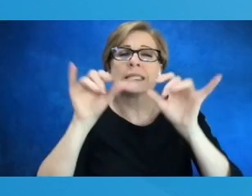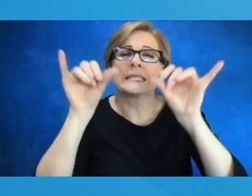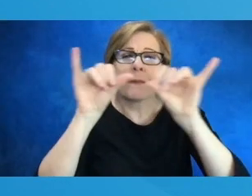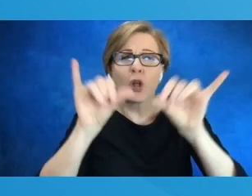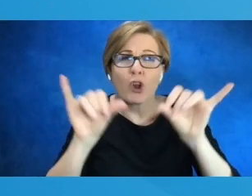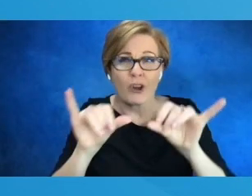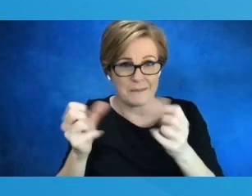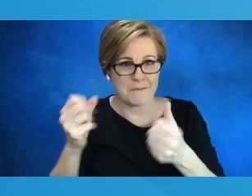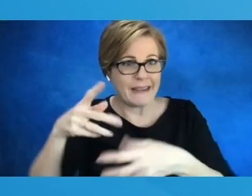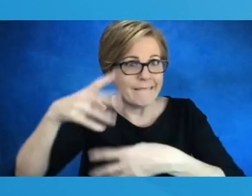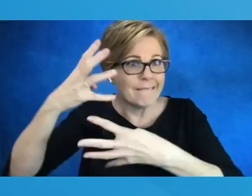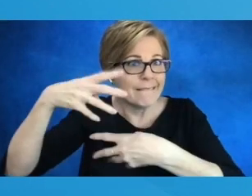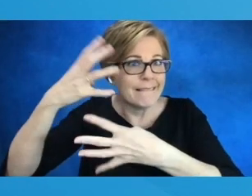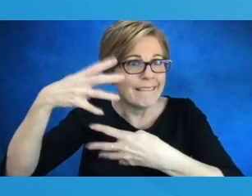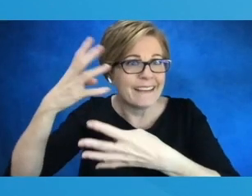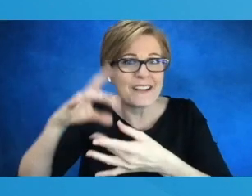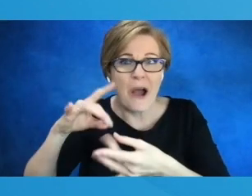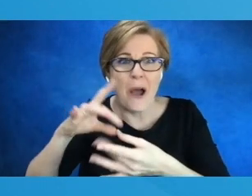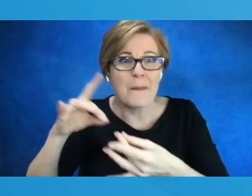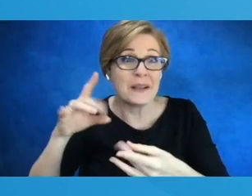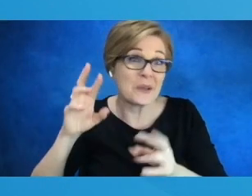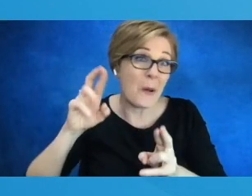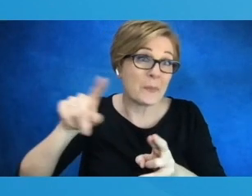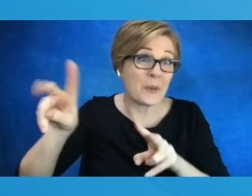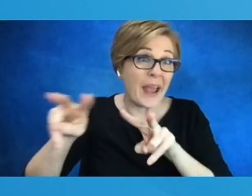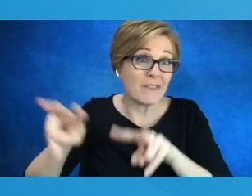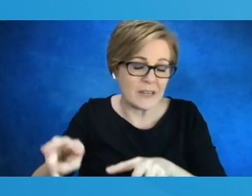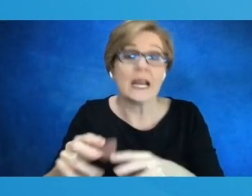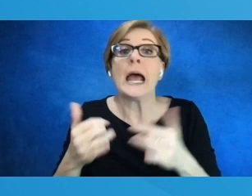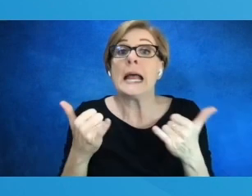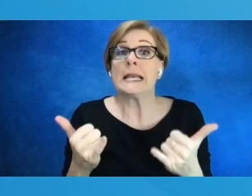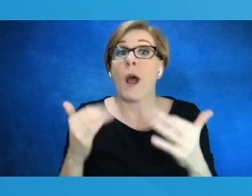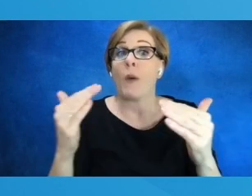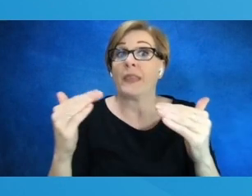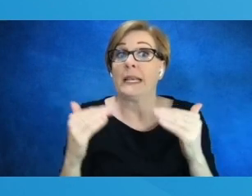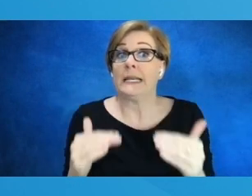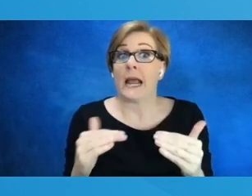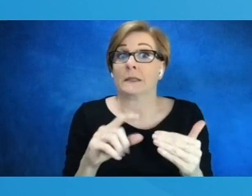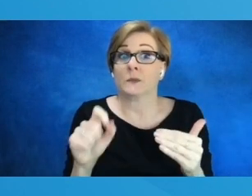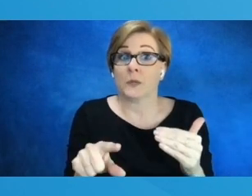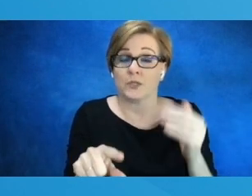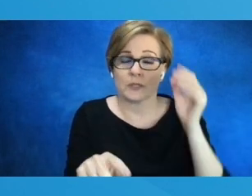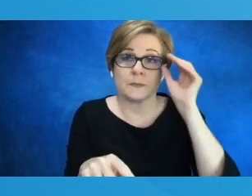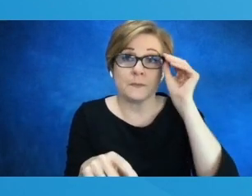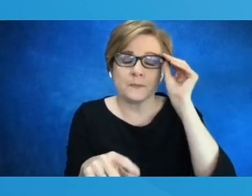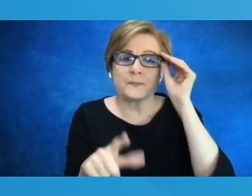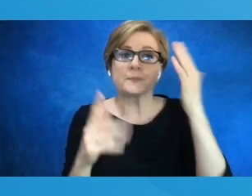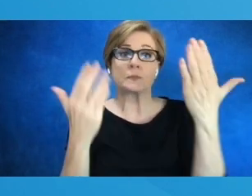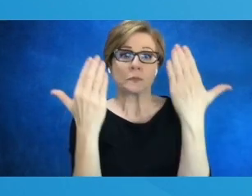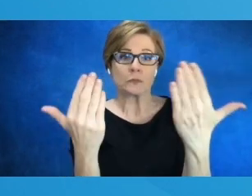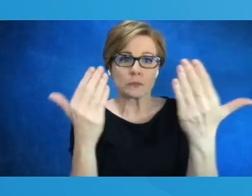Hopefully you can all read them. Let's go to the next question. So, now we're gonna look for how these works are different.